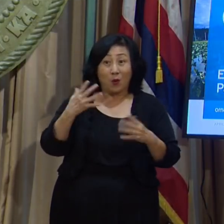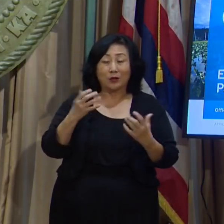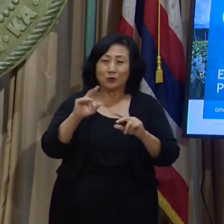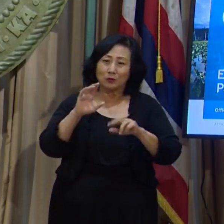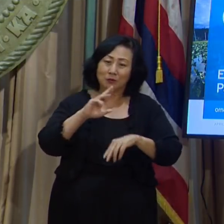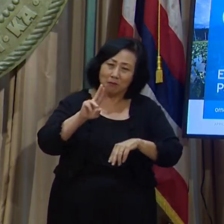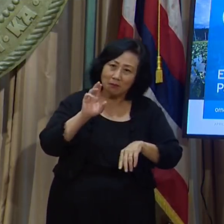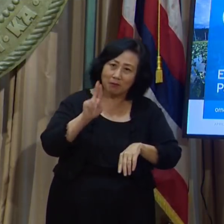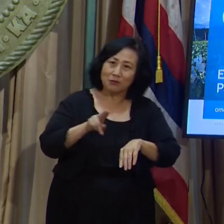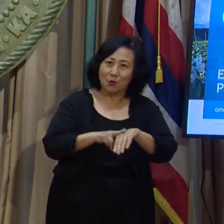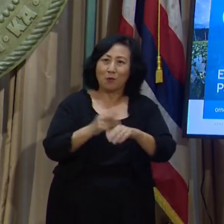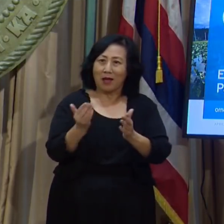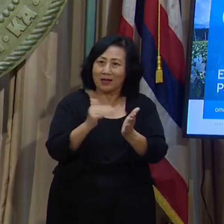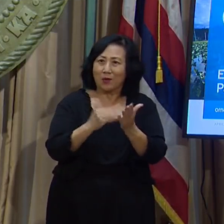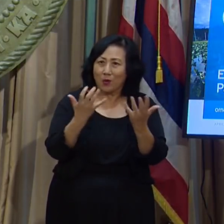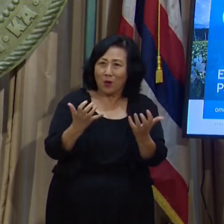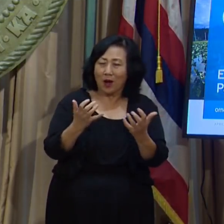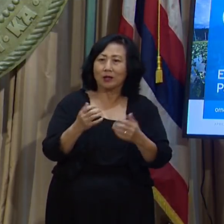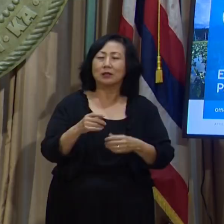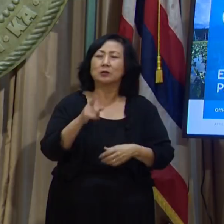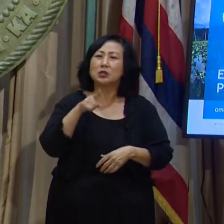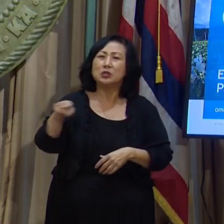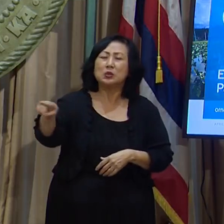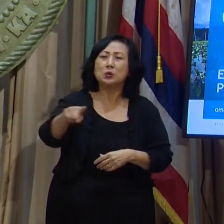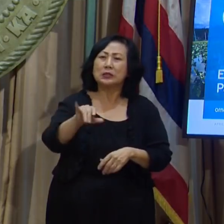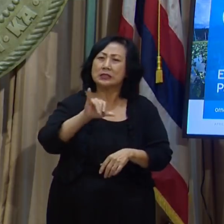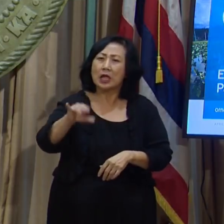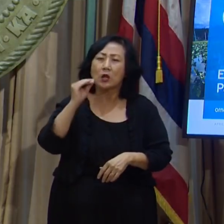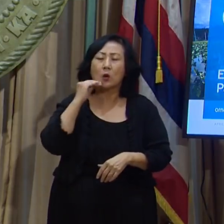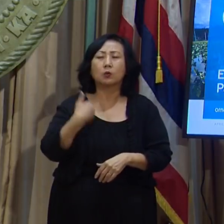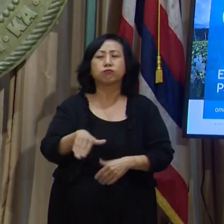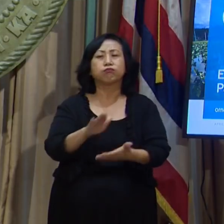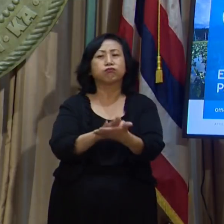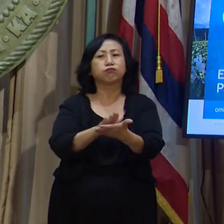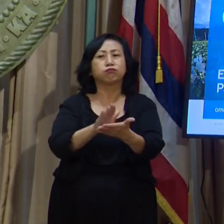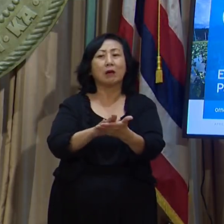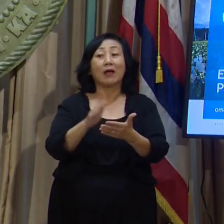TO GET BACK TO NORMAL. THE GOVERNOR, WE ALL WANT YOU TO GET BACK TO GOVERNOR. THAT IS WHY WE ARE SO IMPRESSED